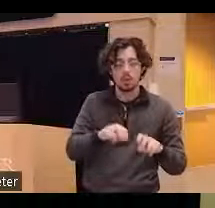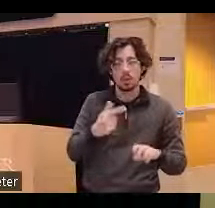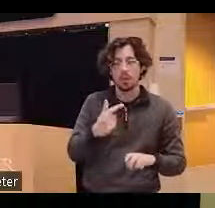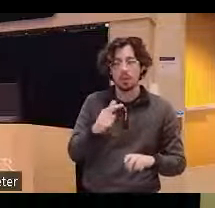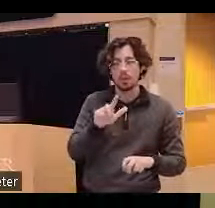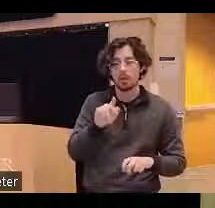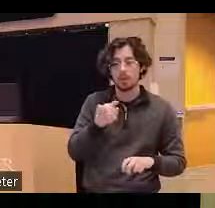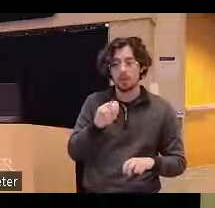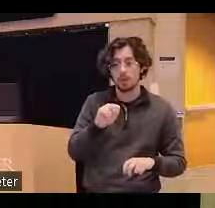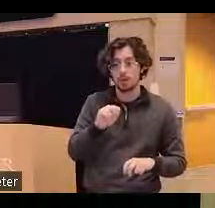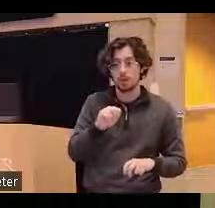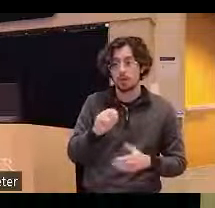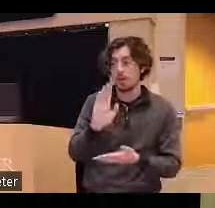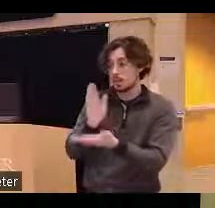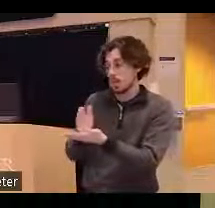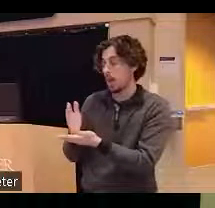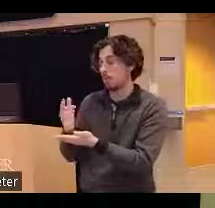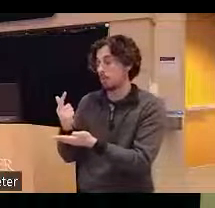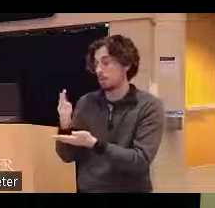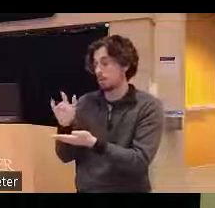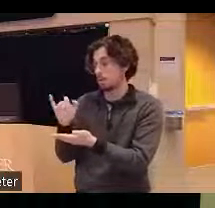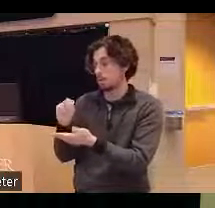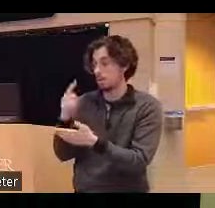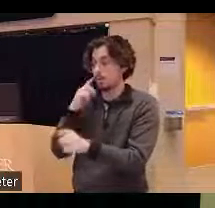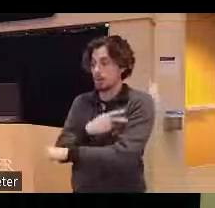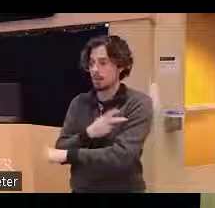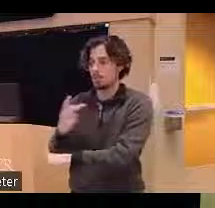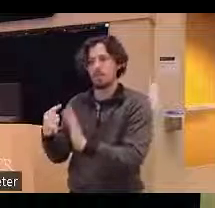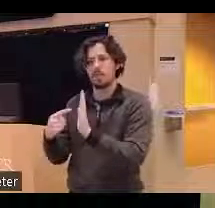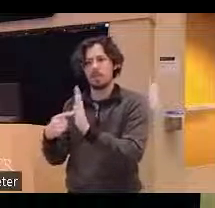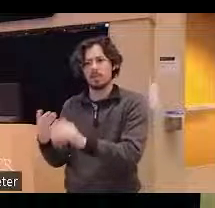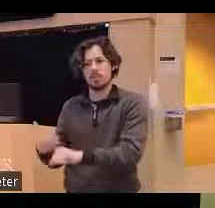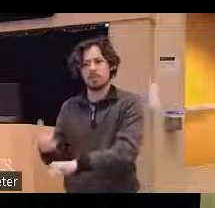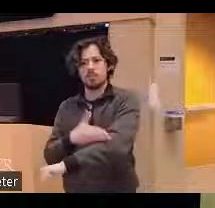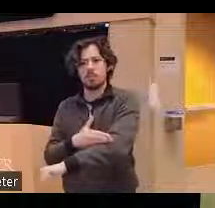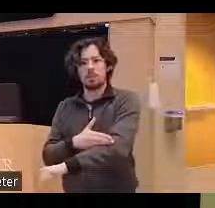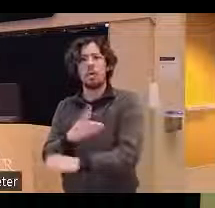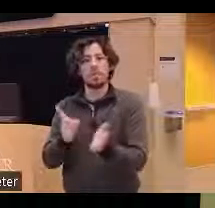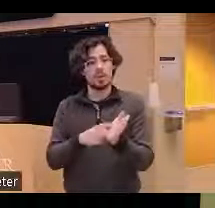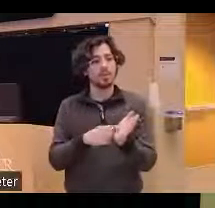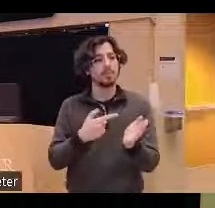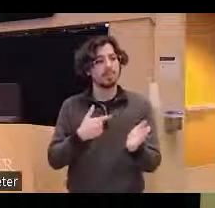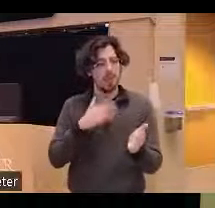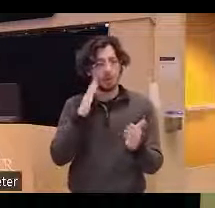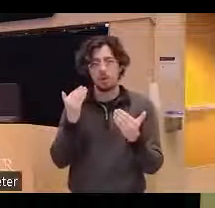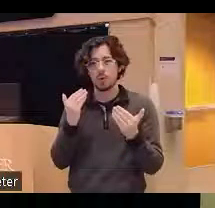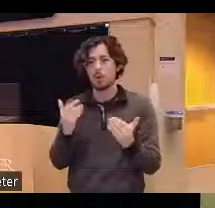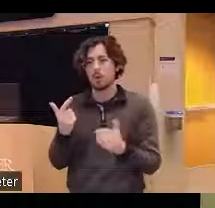dramatically so I I do move patients gluten-free my sister is the one who always believed a lot of